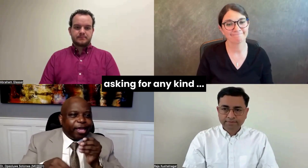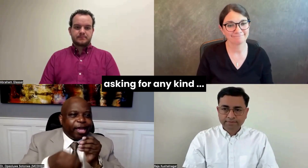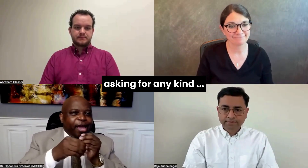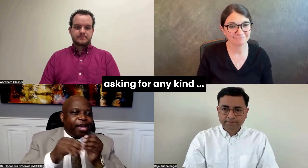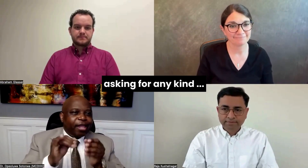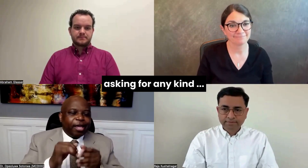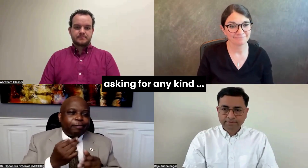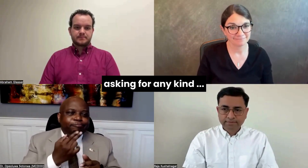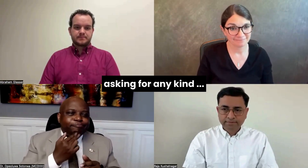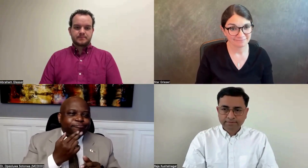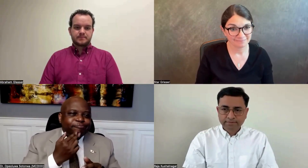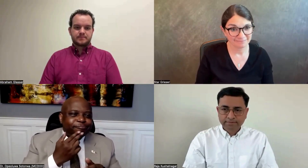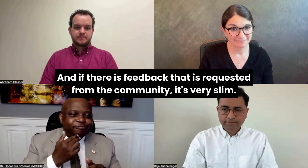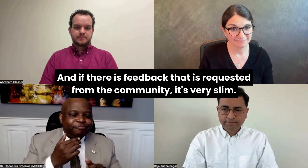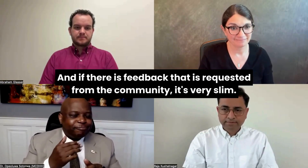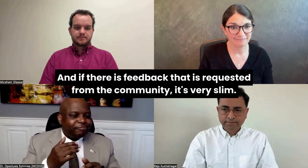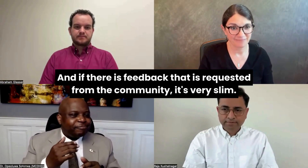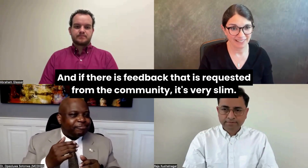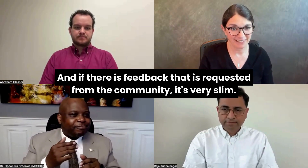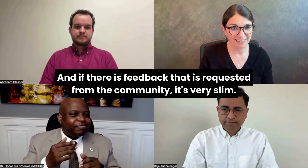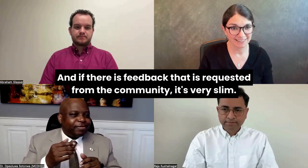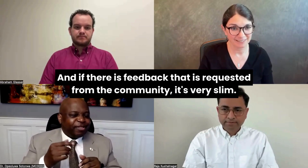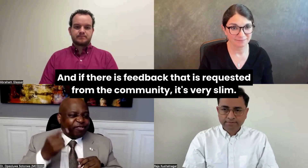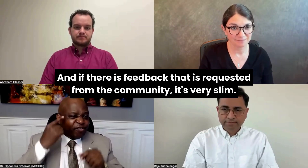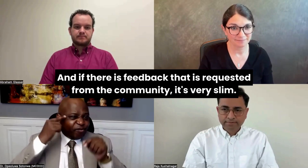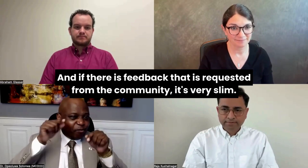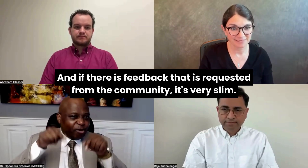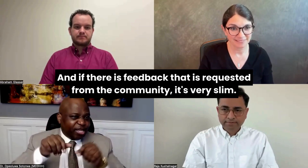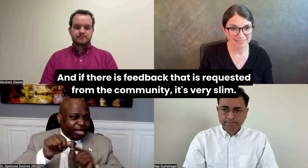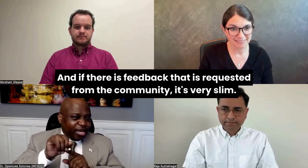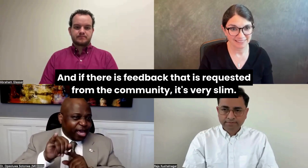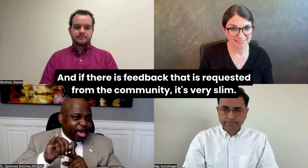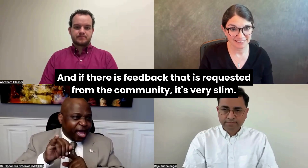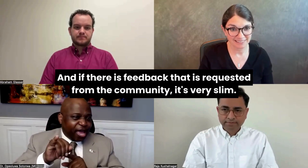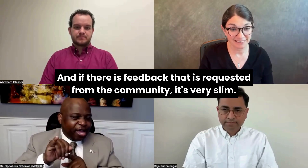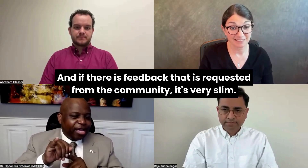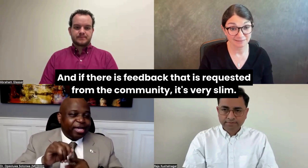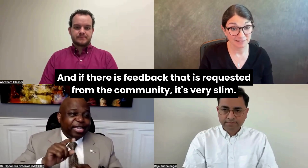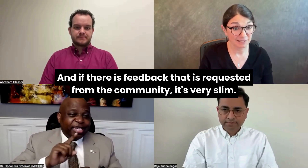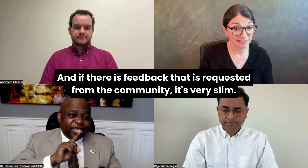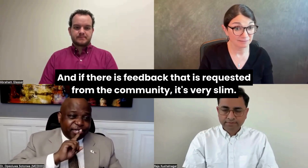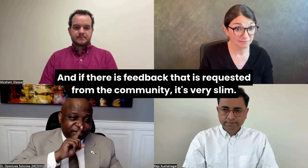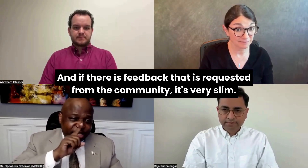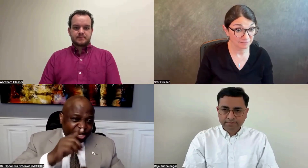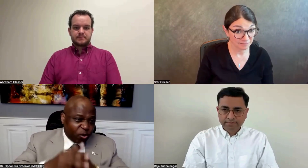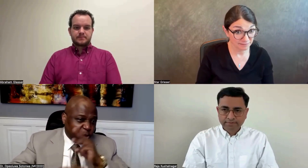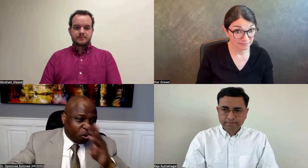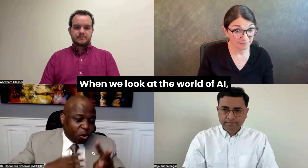And if there is feedback that is requested from the community, it's very slim. When we look at the world of AI,